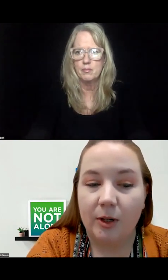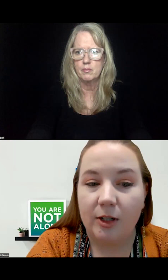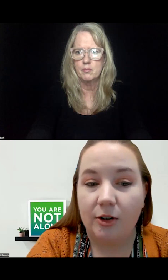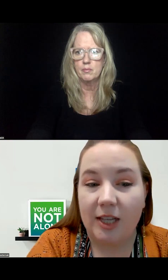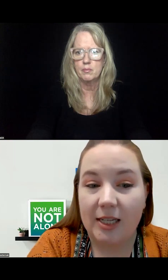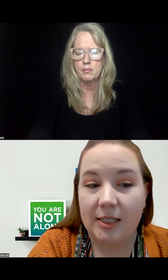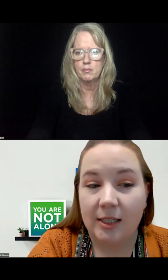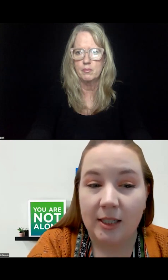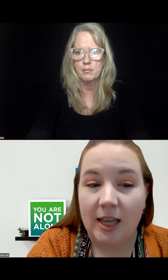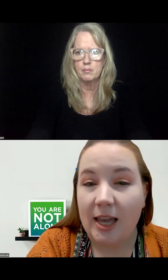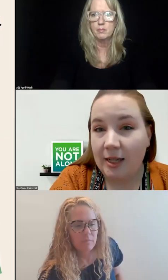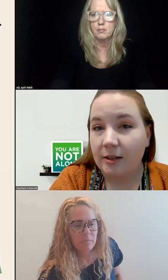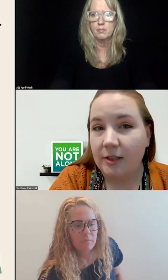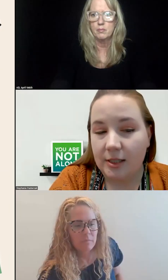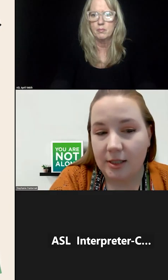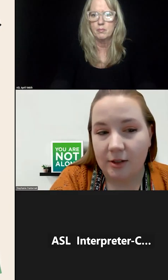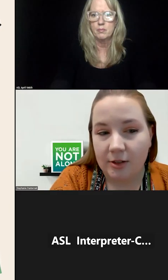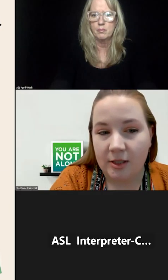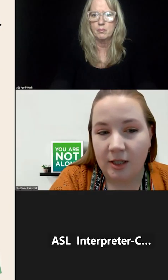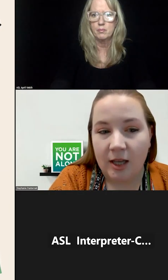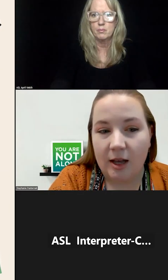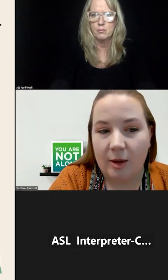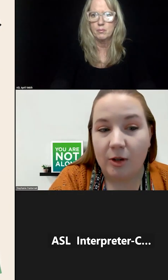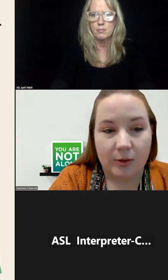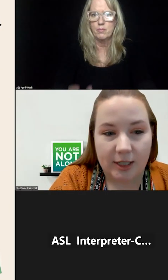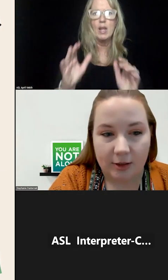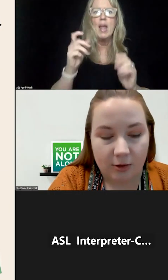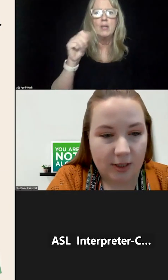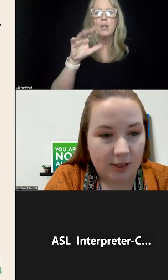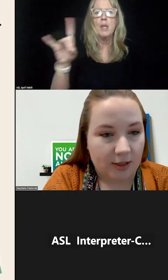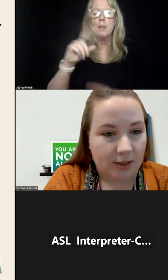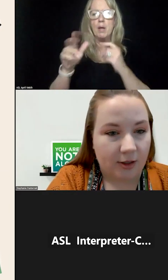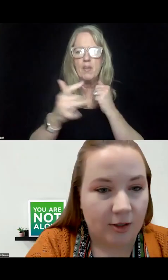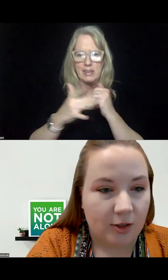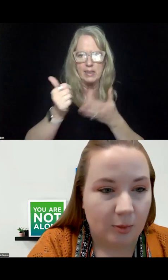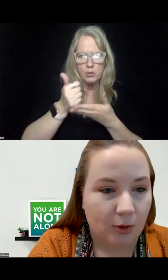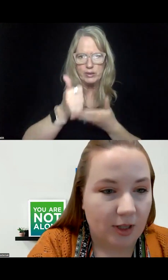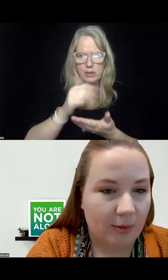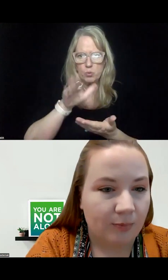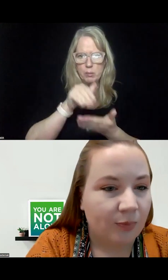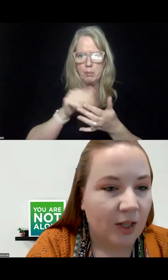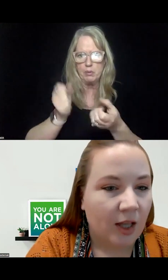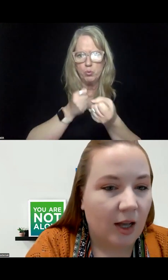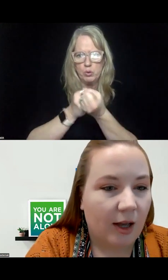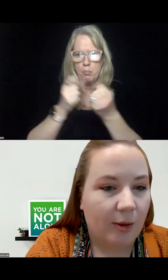WOULD CREATE EIGHT AND A TECHNICAL CENTER TO SUPPORT THEM.